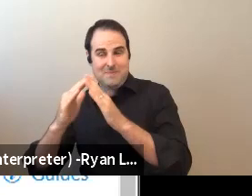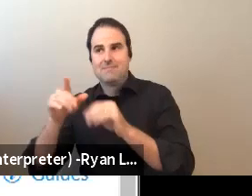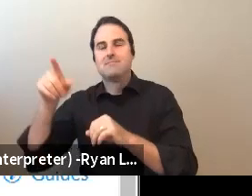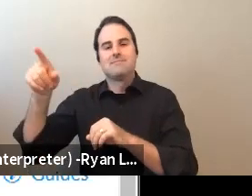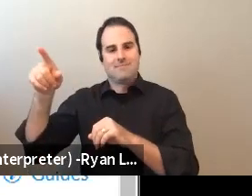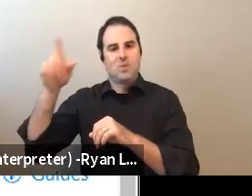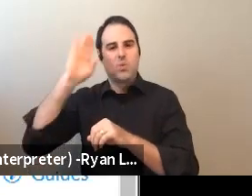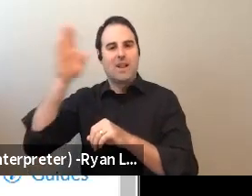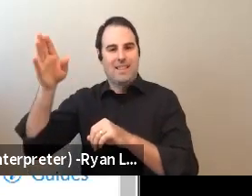Sally Potter: Find something for me.